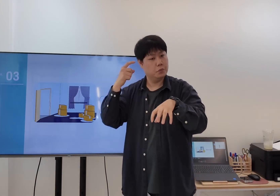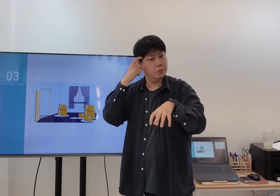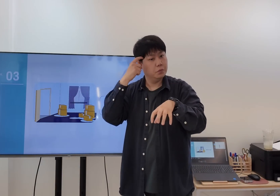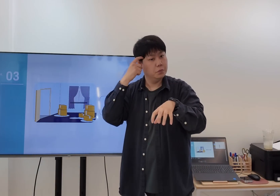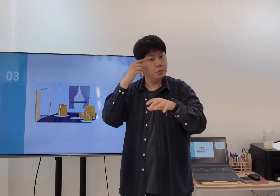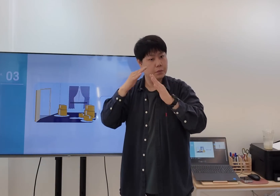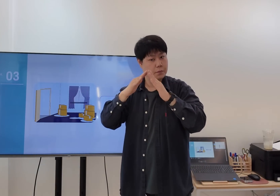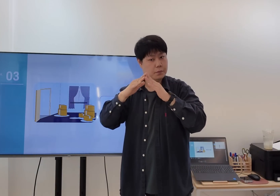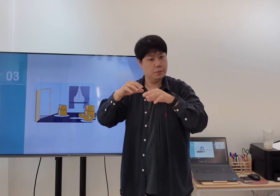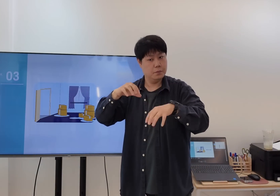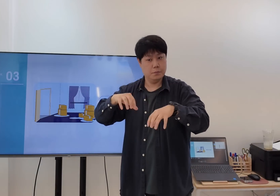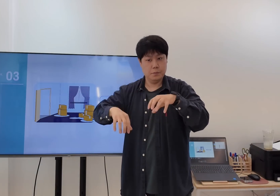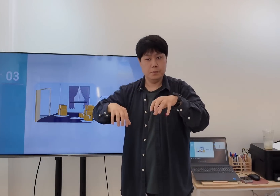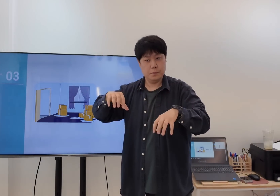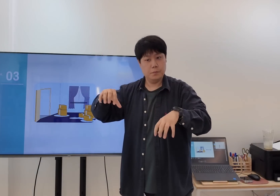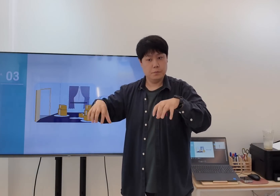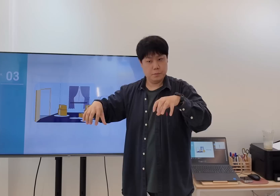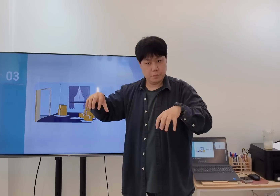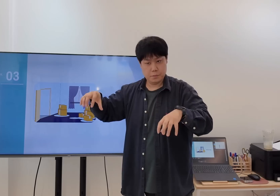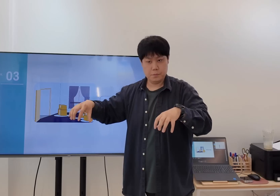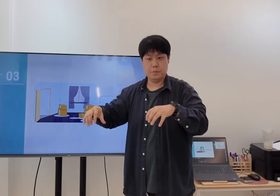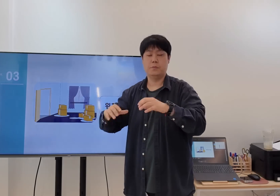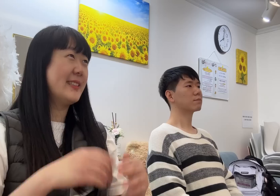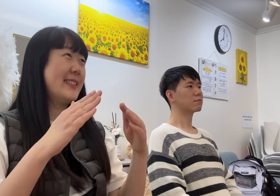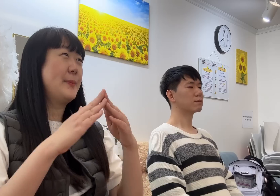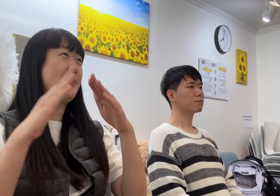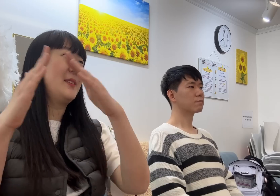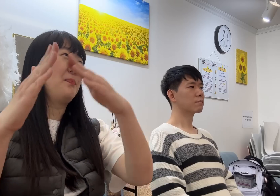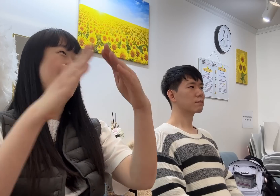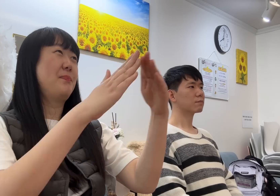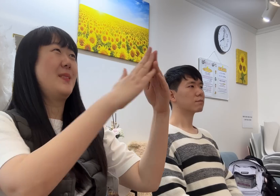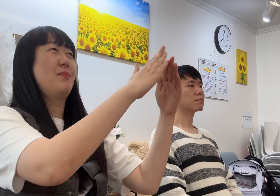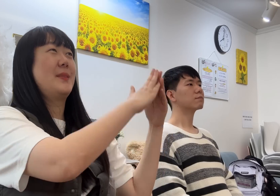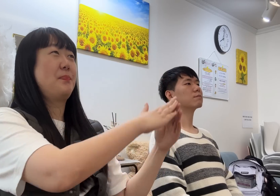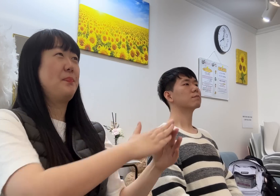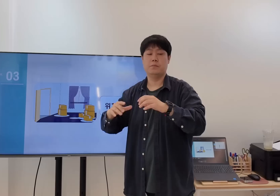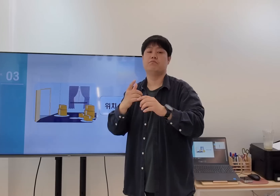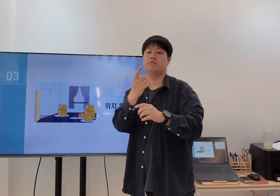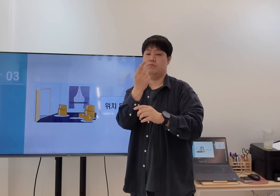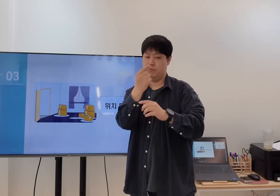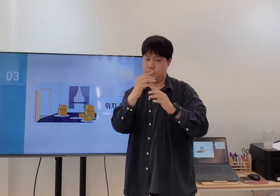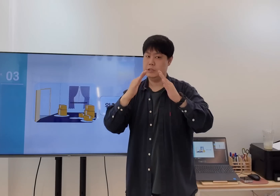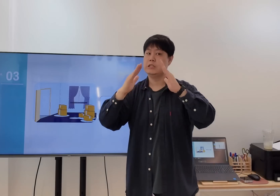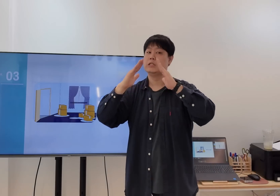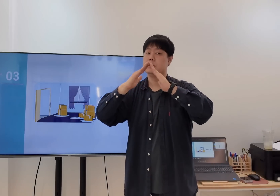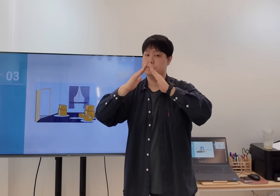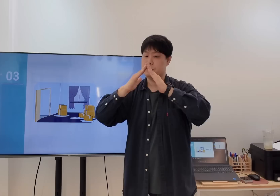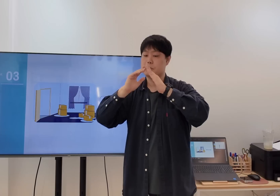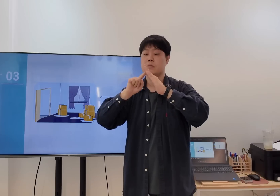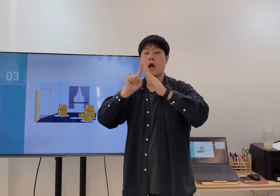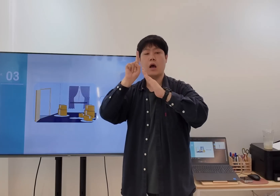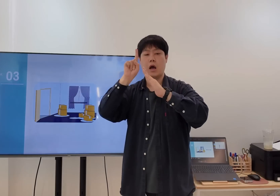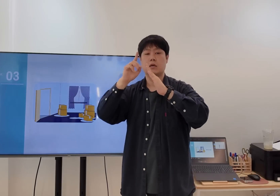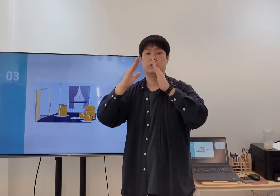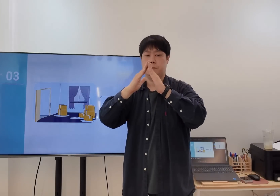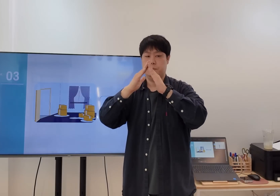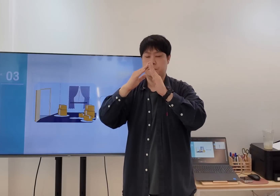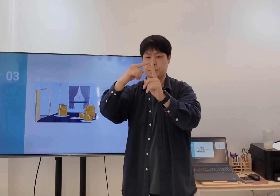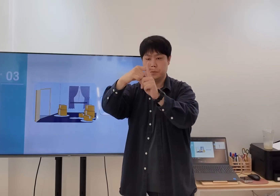What is this? They are all over the house. If there is one house,